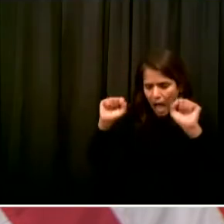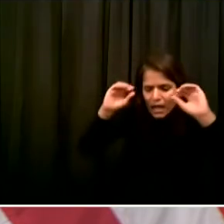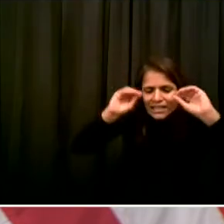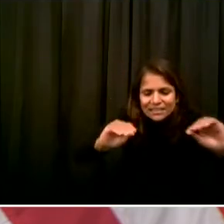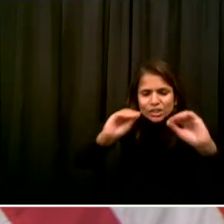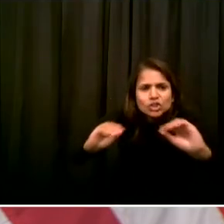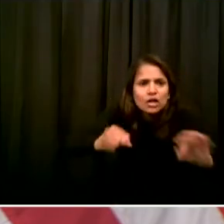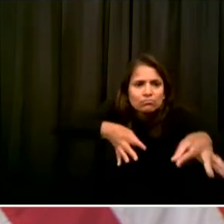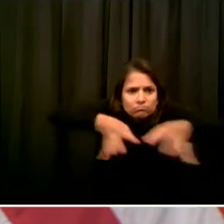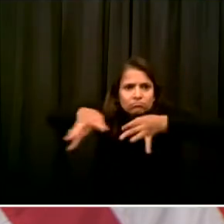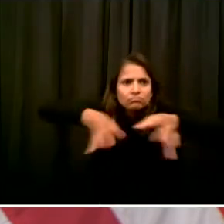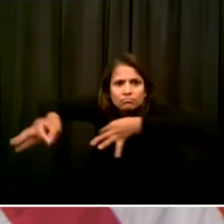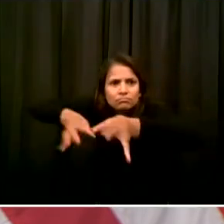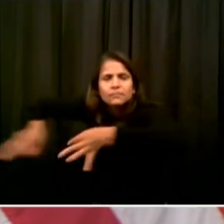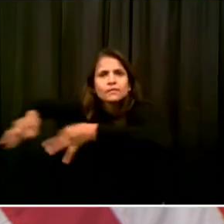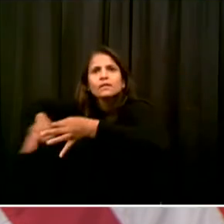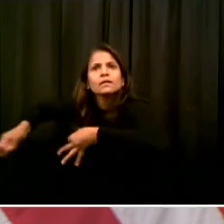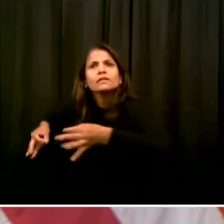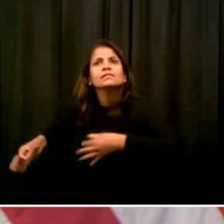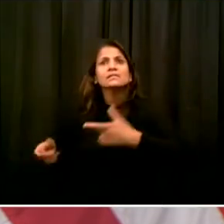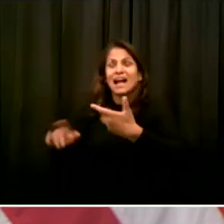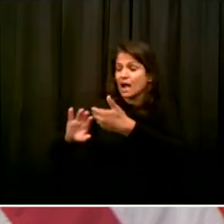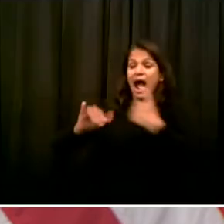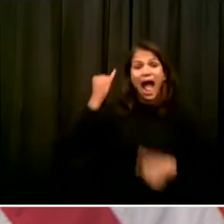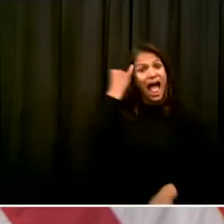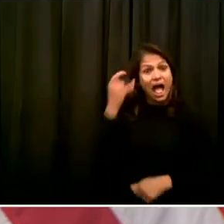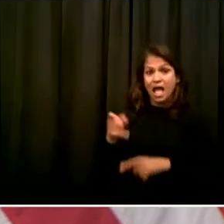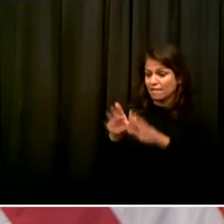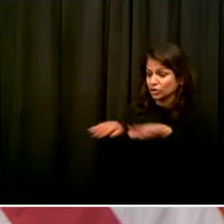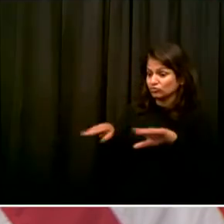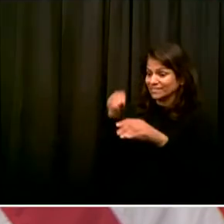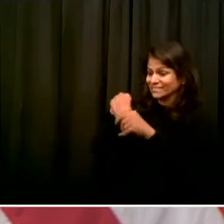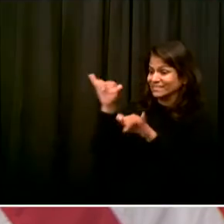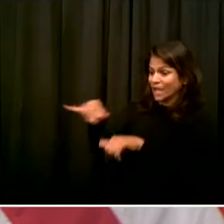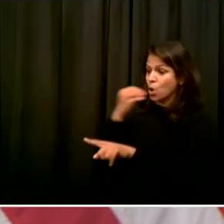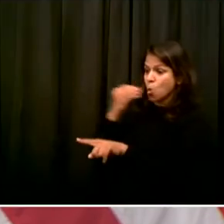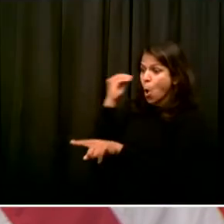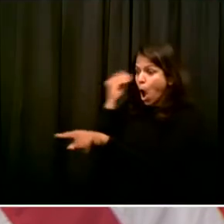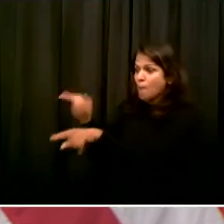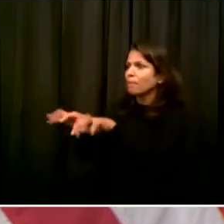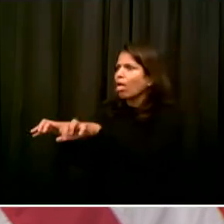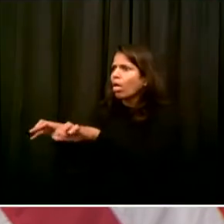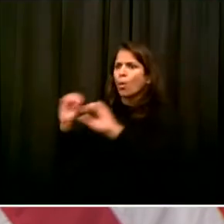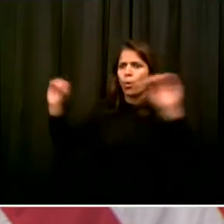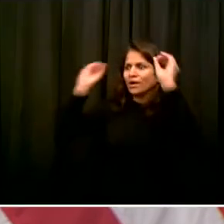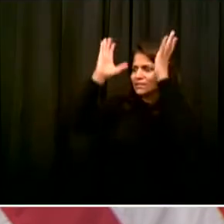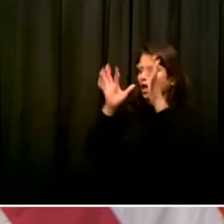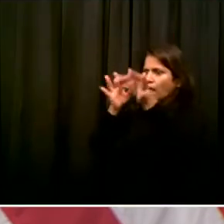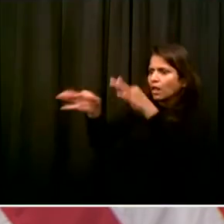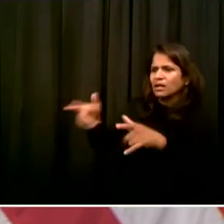WHERE THEY ARE. THAT COULHAD PPEN T BUTHE TEACHER WILL BE TEACHING ILCH.DREN THE TEACHERS THAT ARE IN A REMOTE SETTING WILL BE